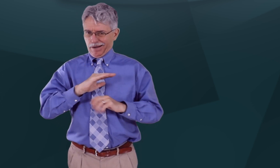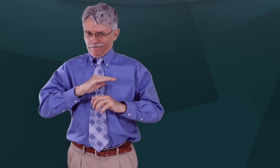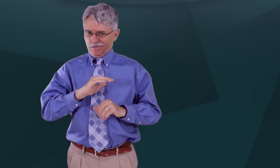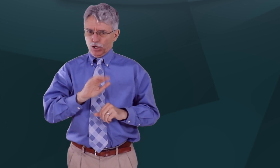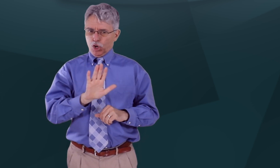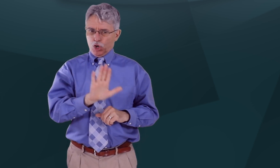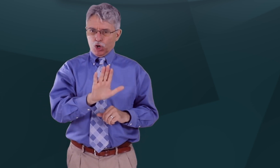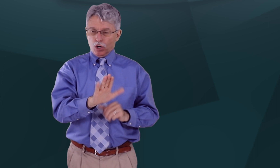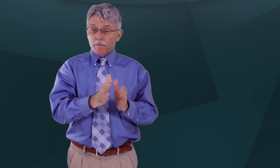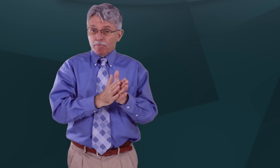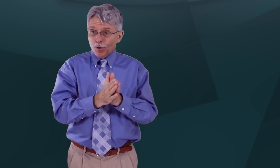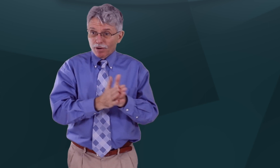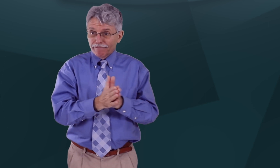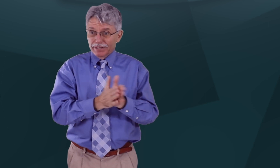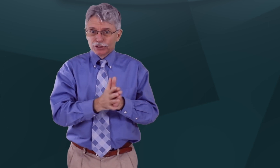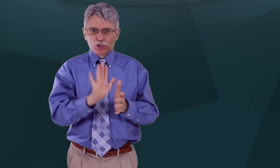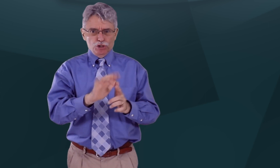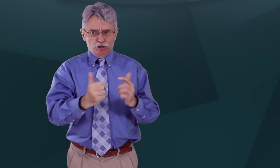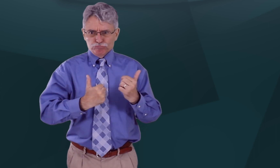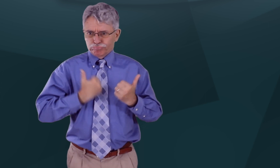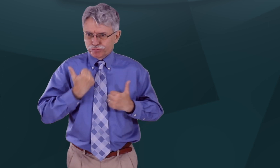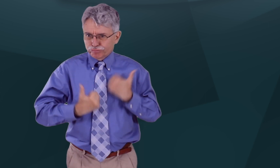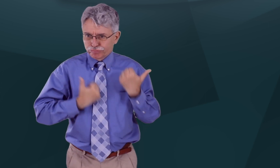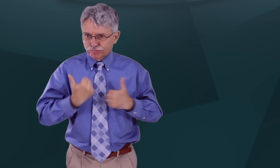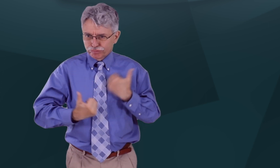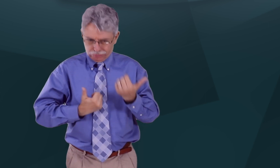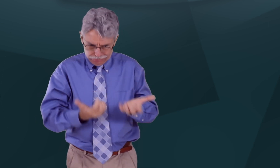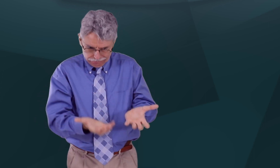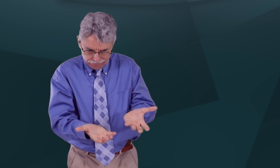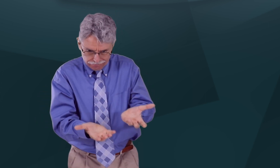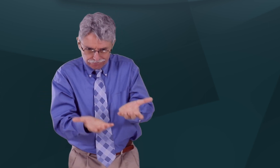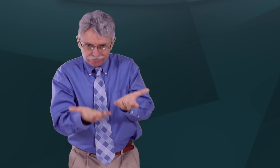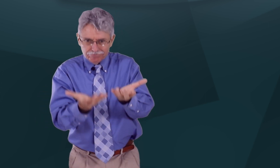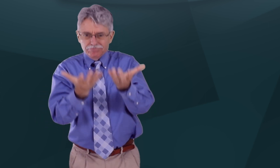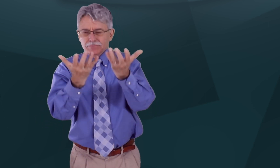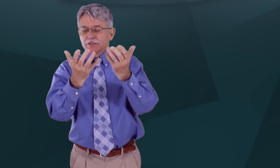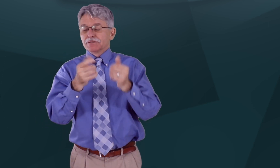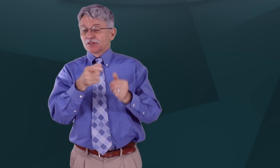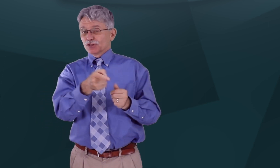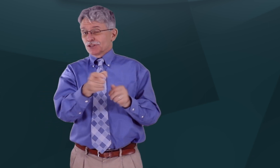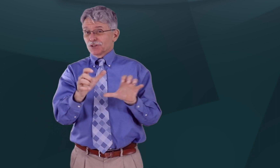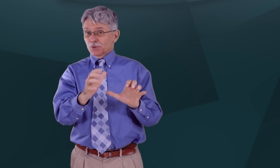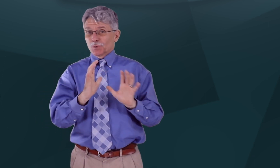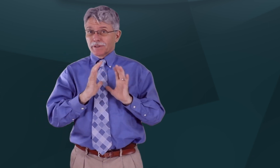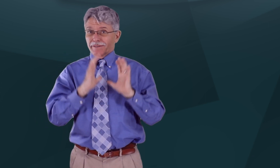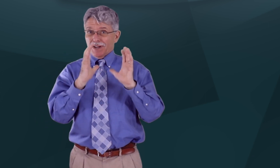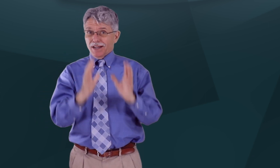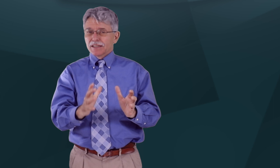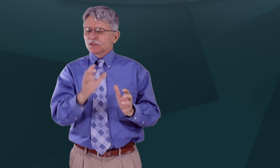You -- you've got to look at her motivation, her assertiveness, and see that she is doing fine.